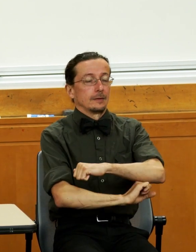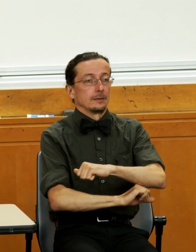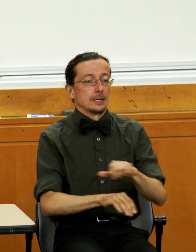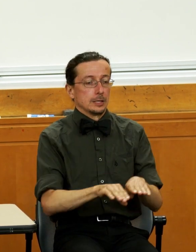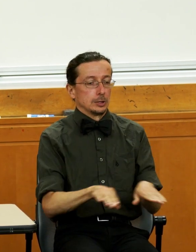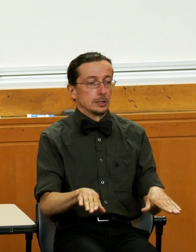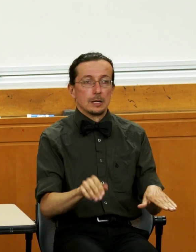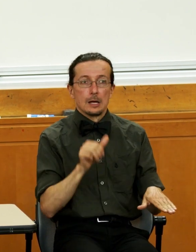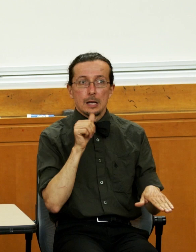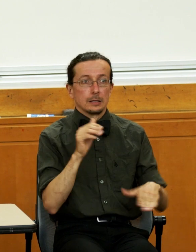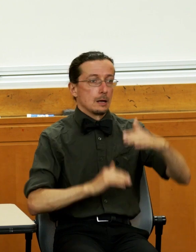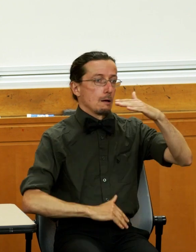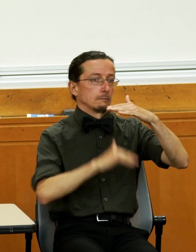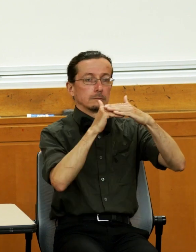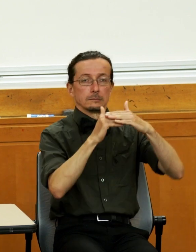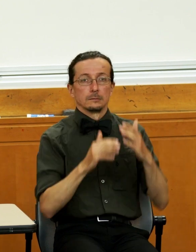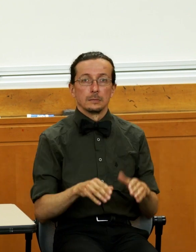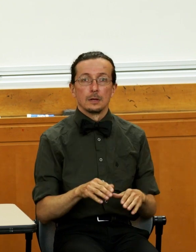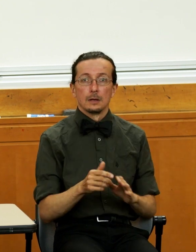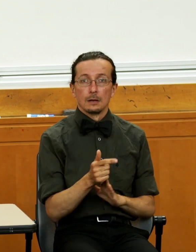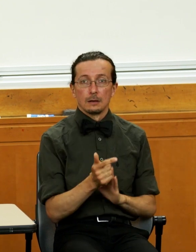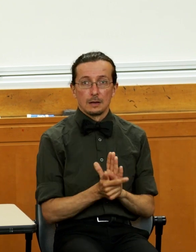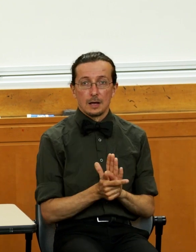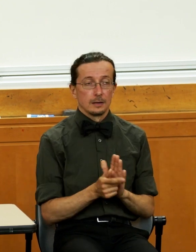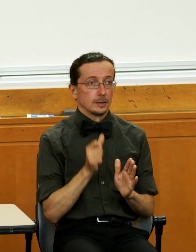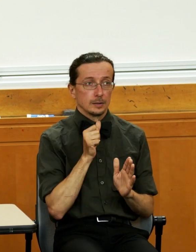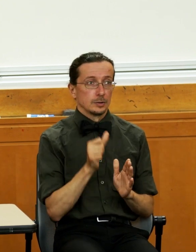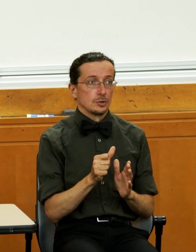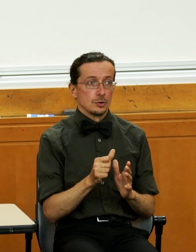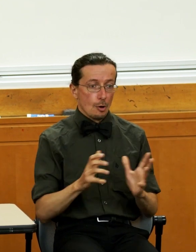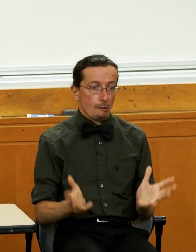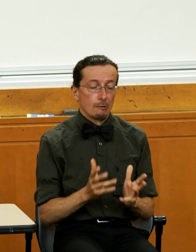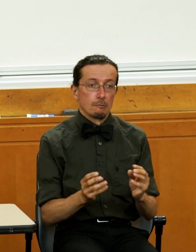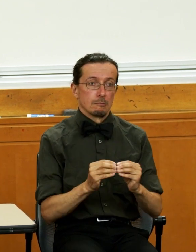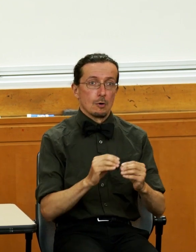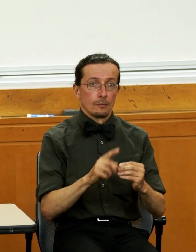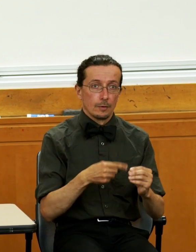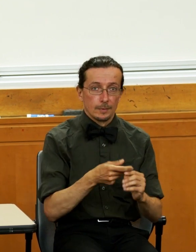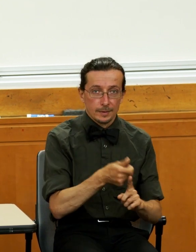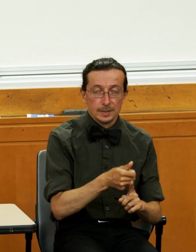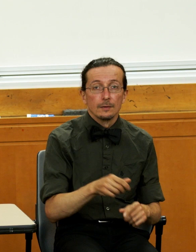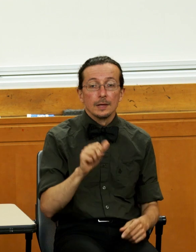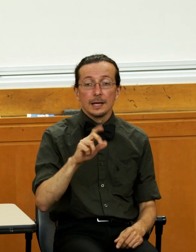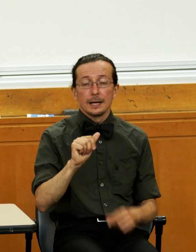ceiling. Laws are not self-effectuating. The ADA obviously is crucial for people with disabilities.